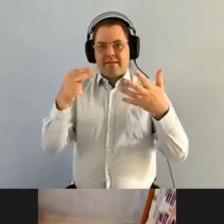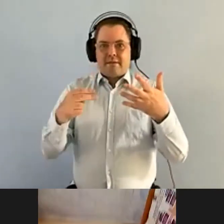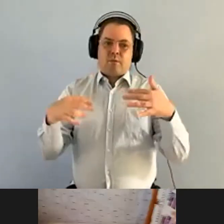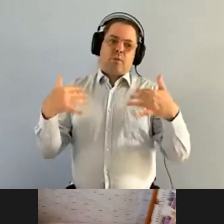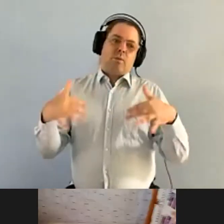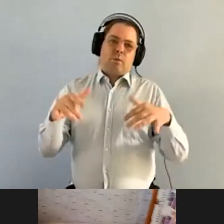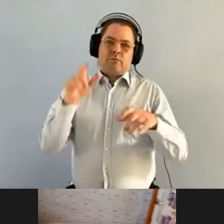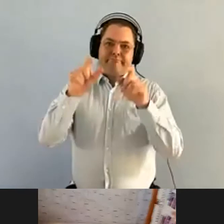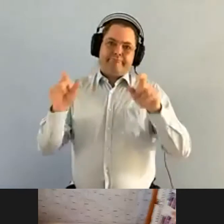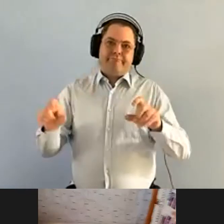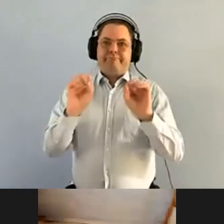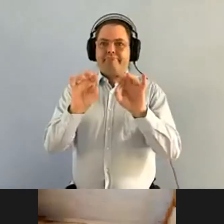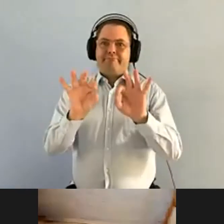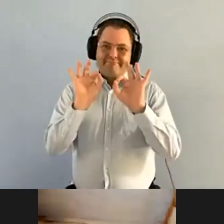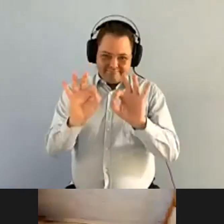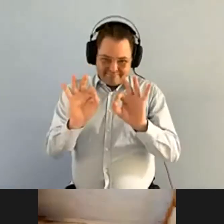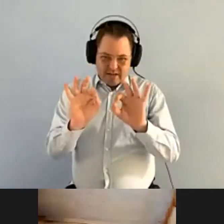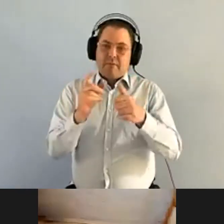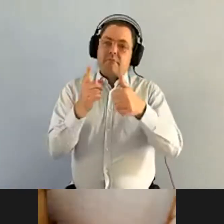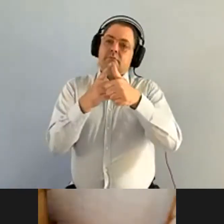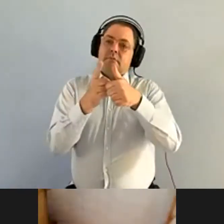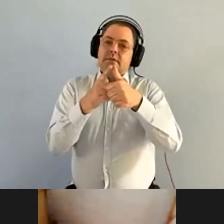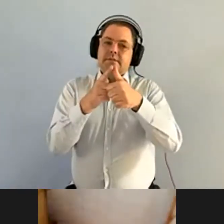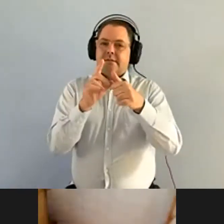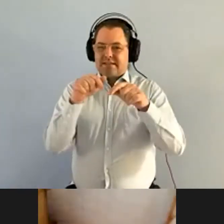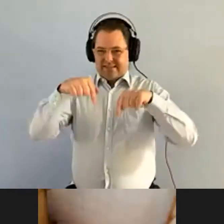Before starting our fantastic round of speakers